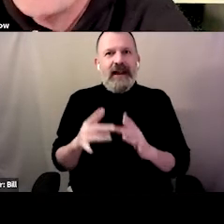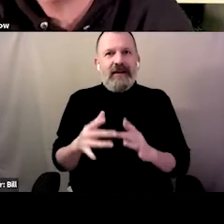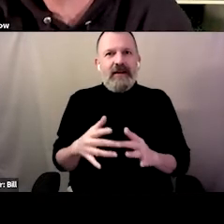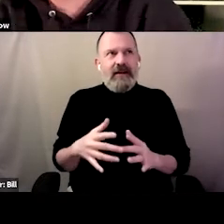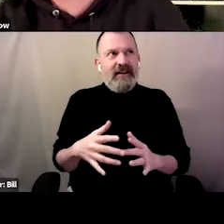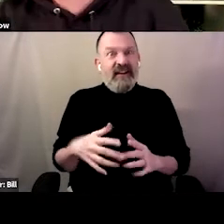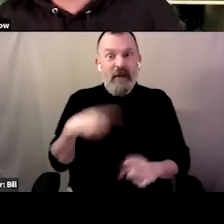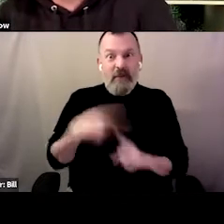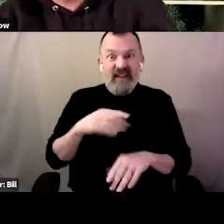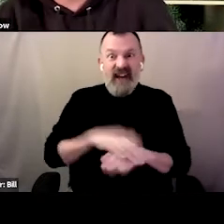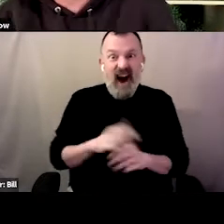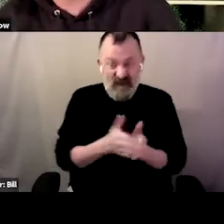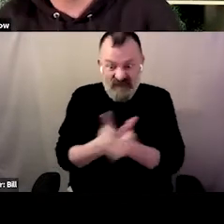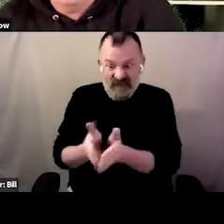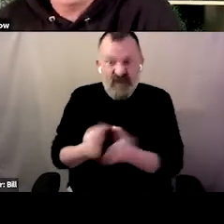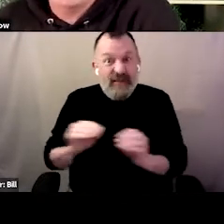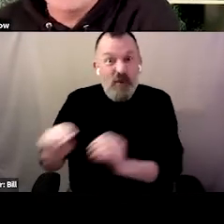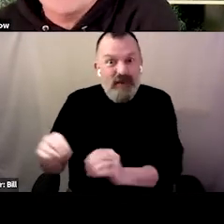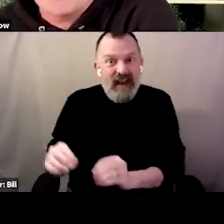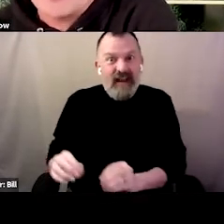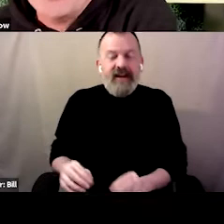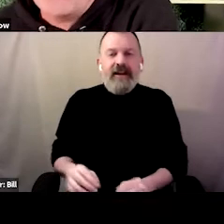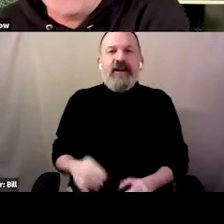just gives you an idea of the art of what's possible in this crazy world.